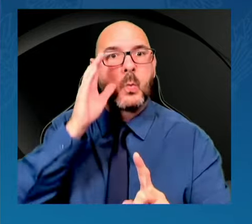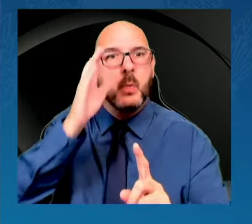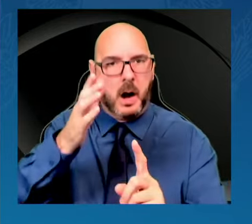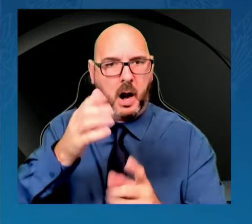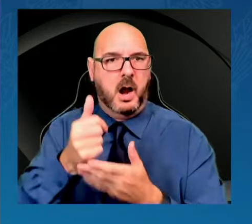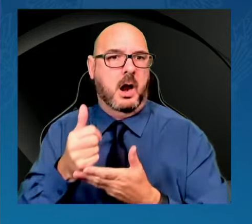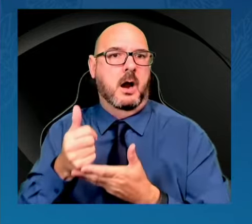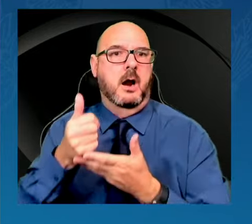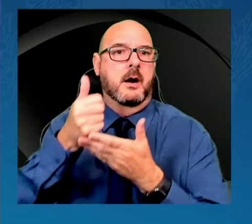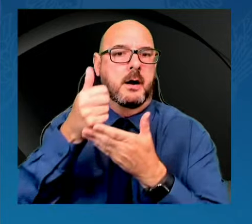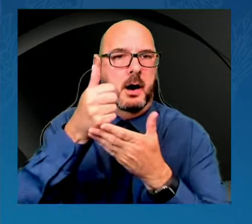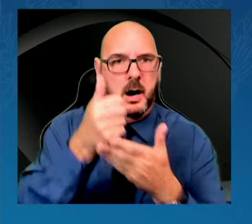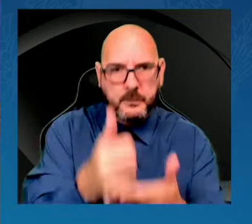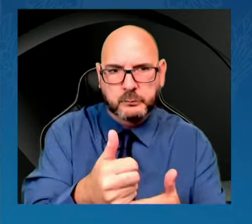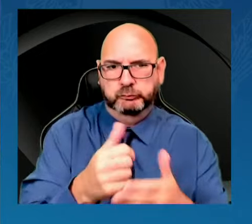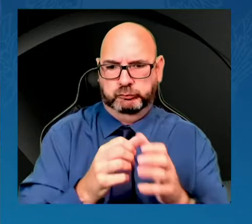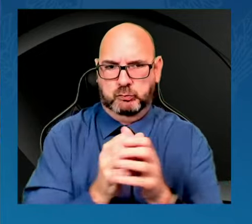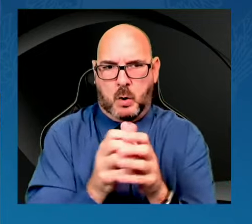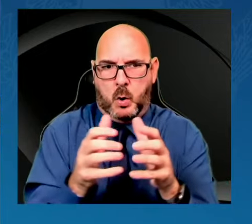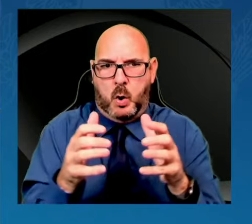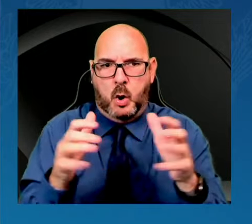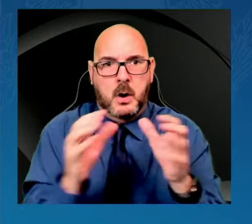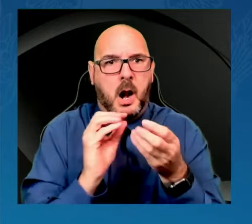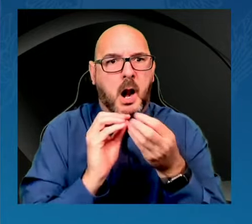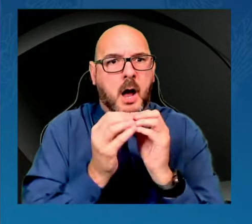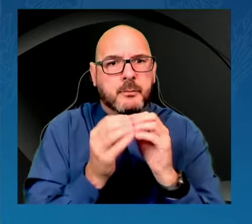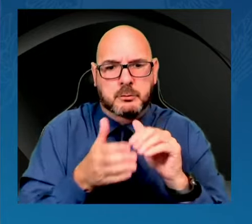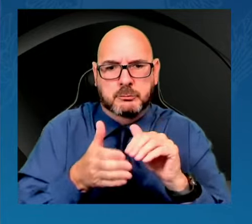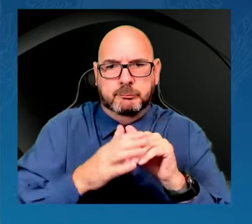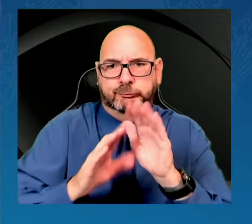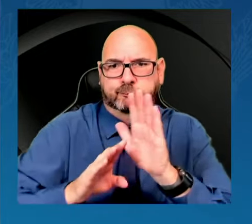and what an impact we can have to really fast-forward